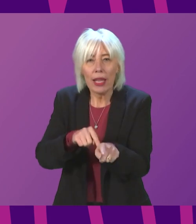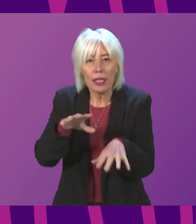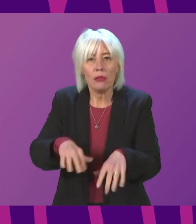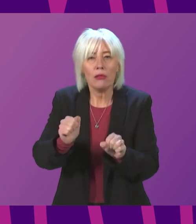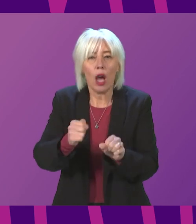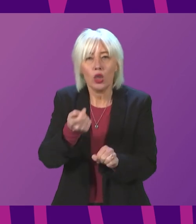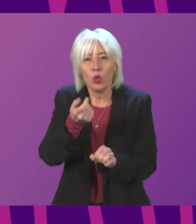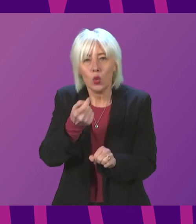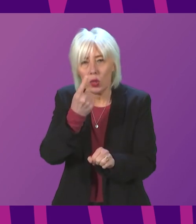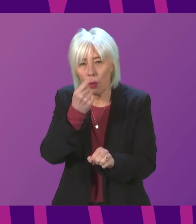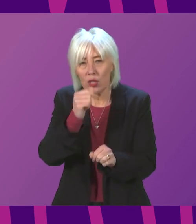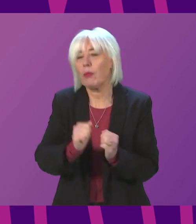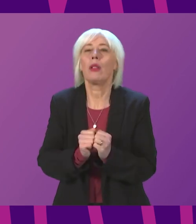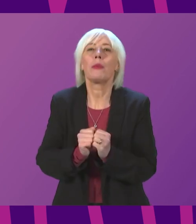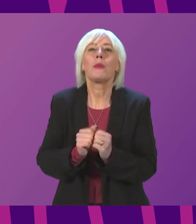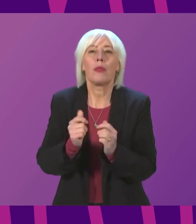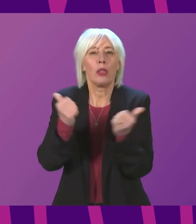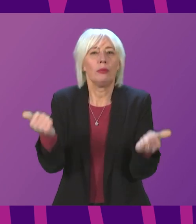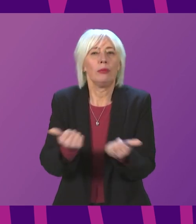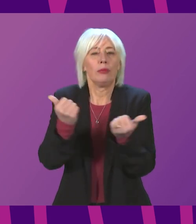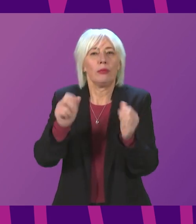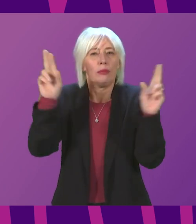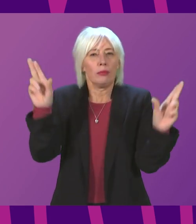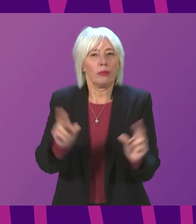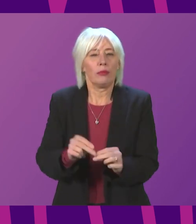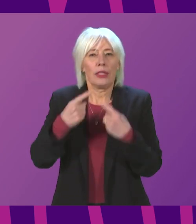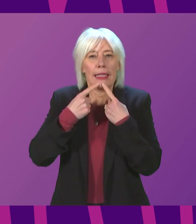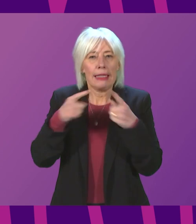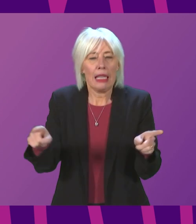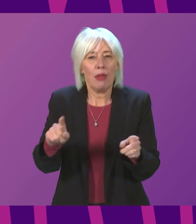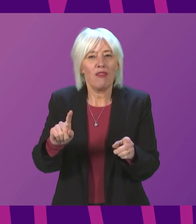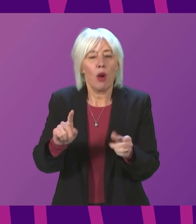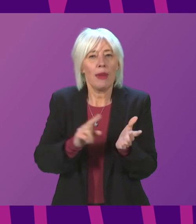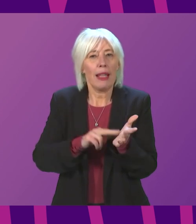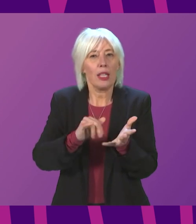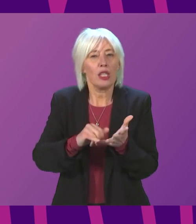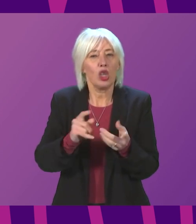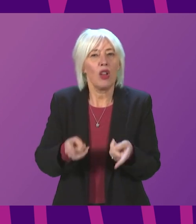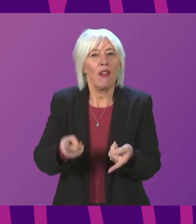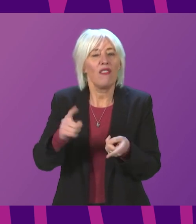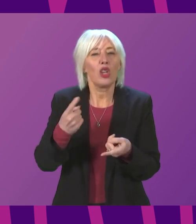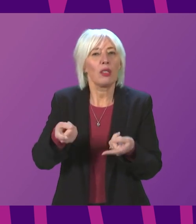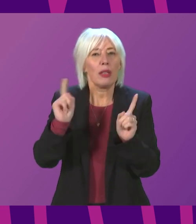That concludes the statement by the First Minister on a Covid-19 update. I apologise